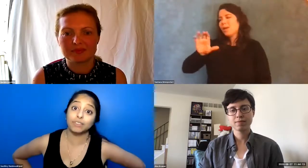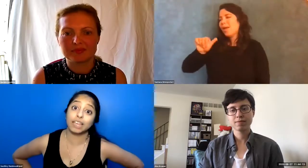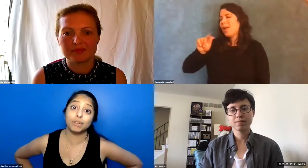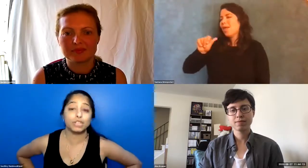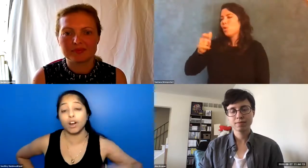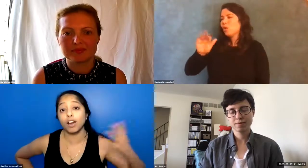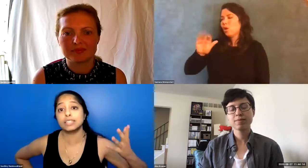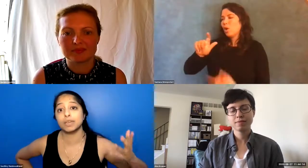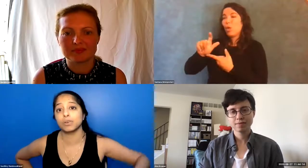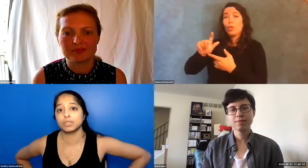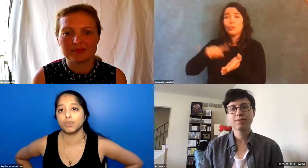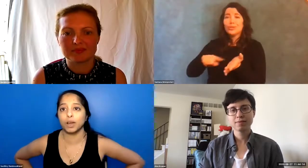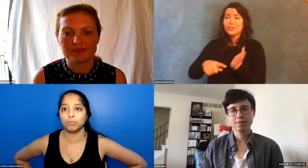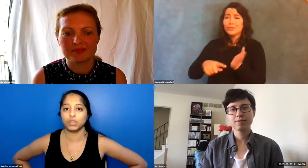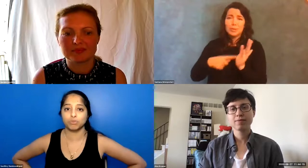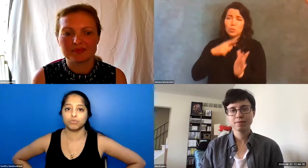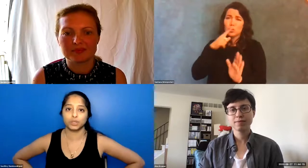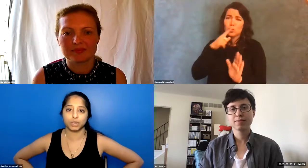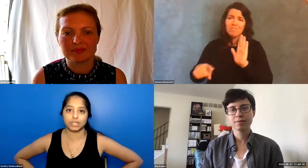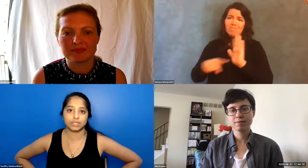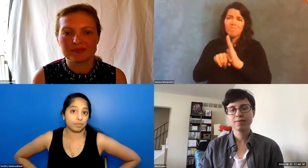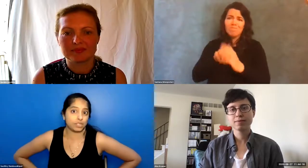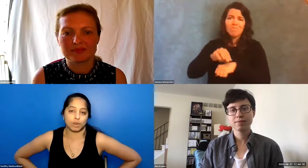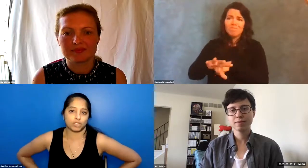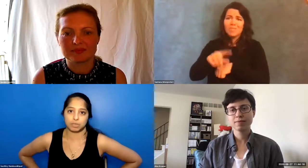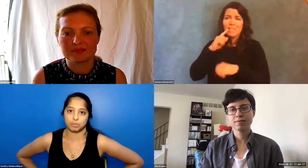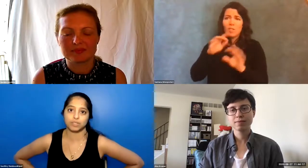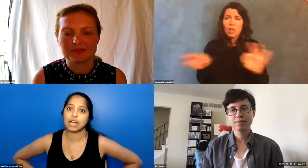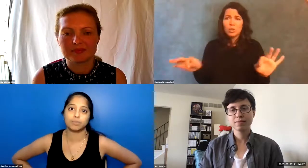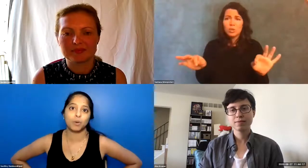And there are examples from field work type situations that people have talked about.